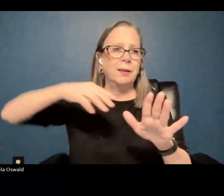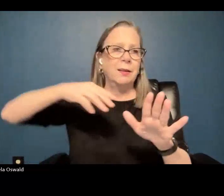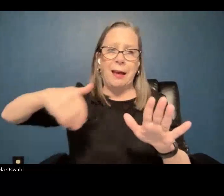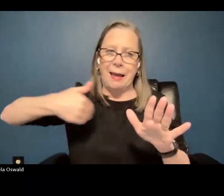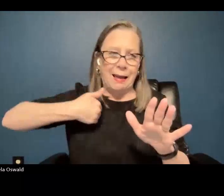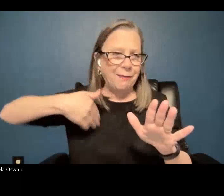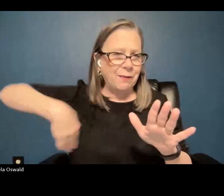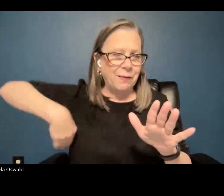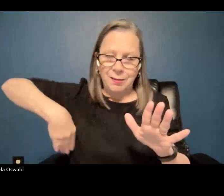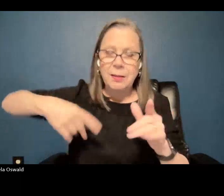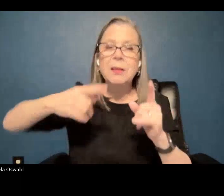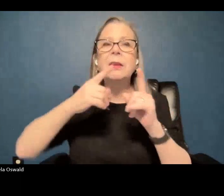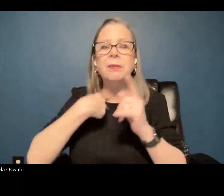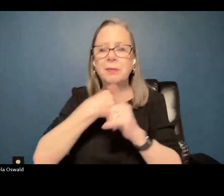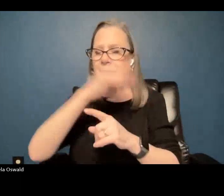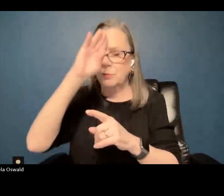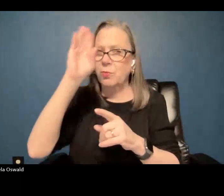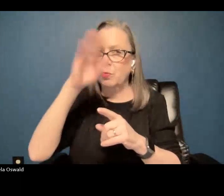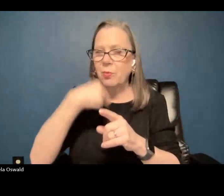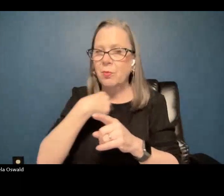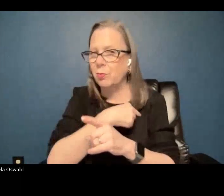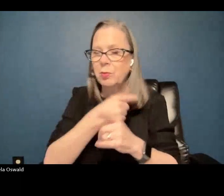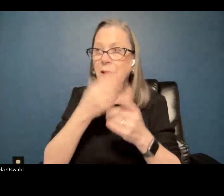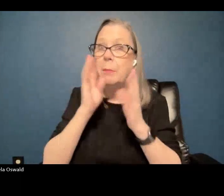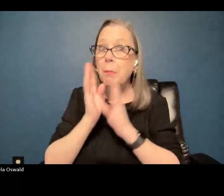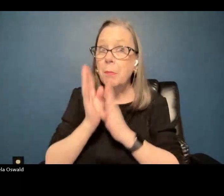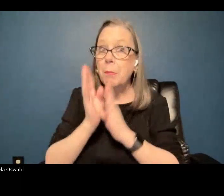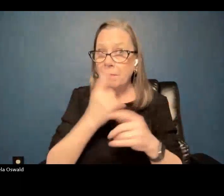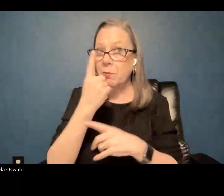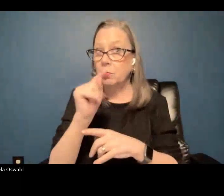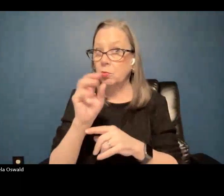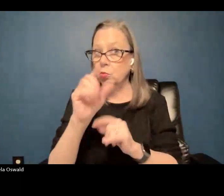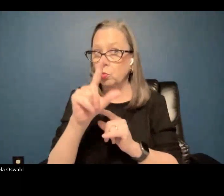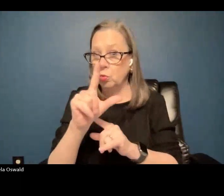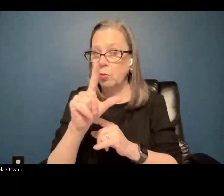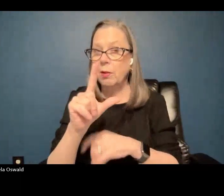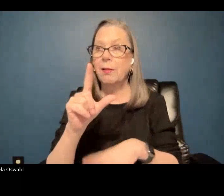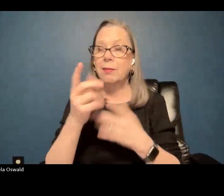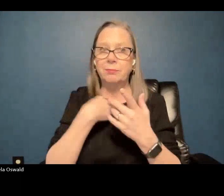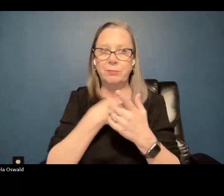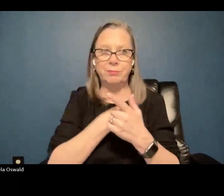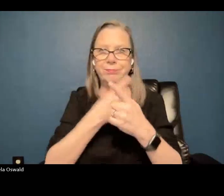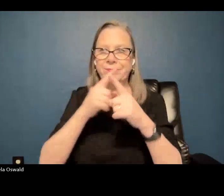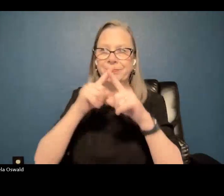And we know that we had planned for a tool, but you know, we were relying heavily on legislative appropriation.